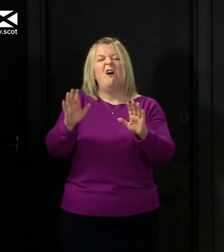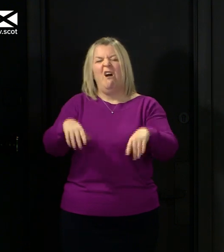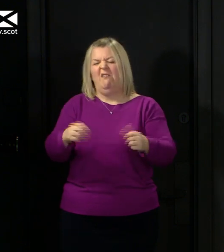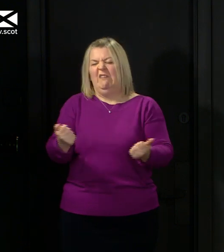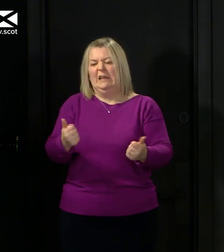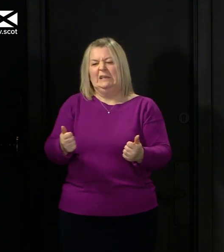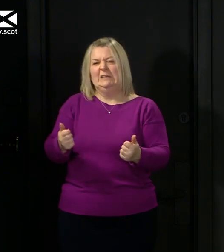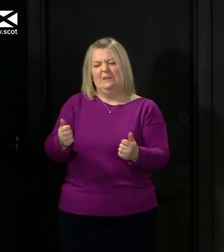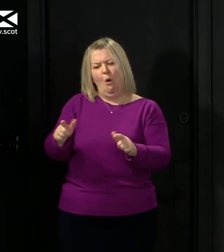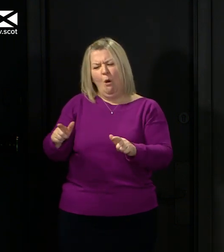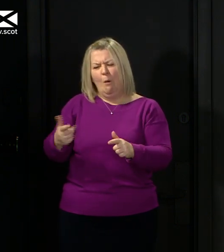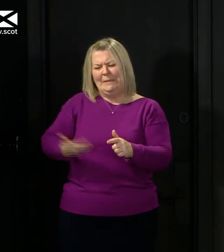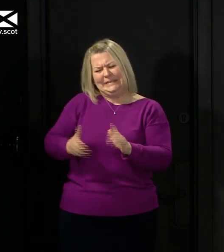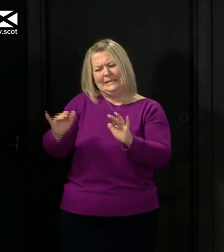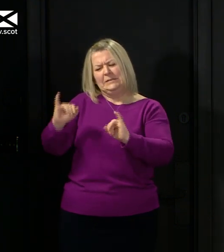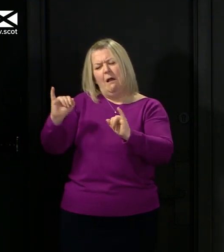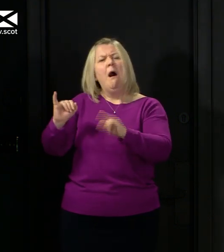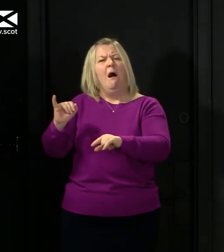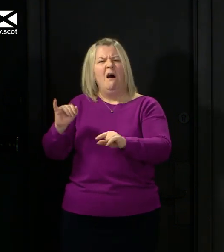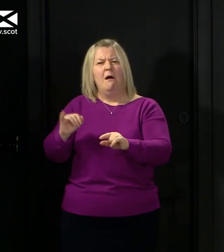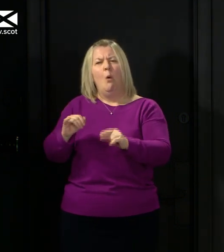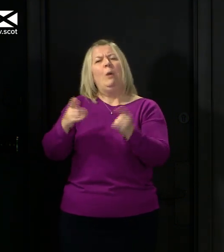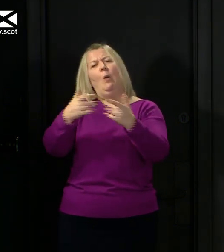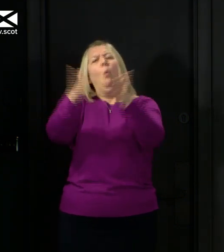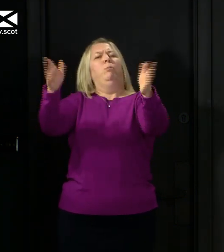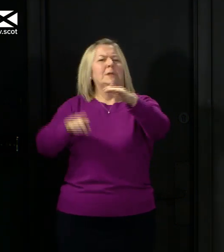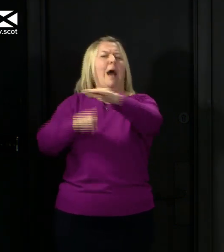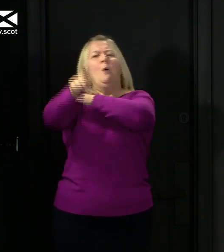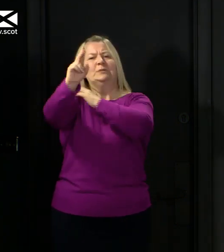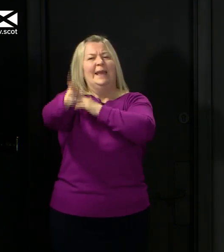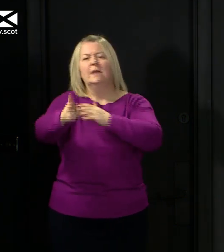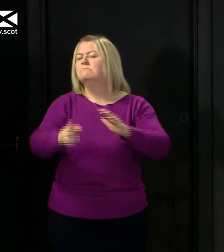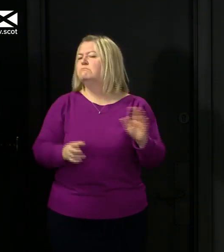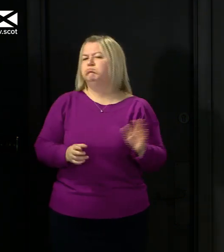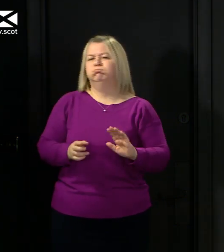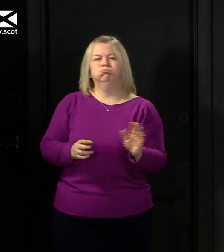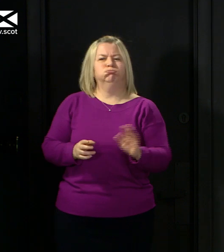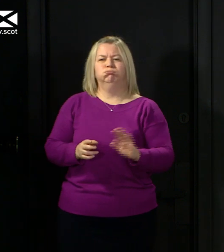in a way that simply allows the virus to spiral again, because that would have a very negative